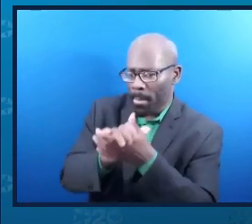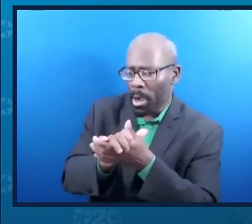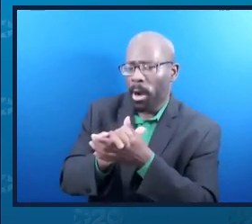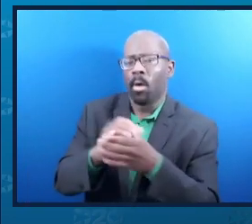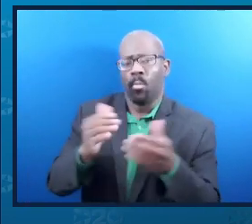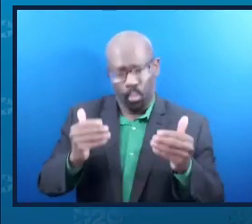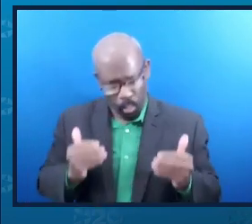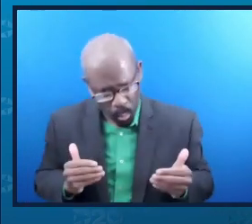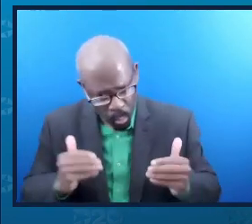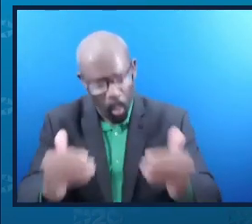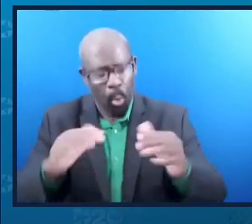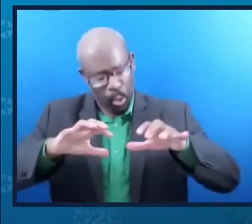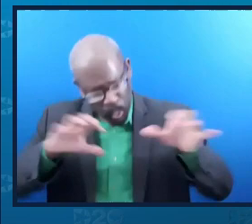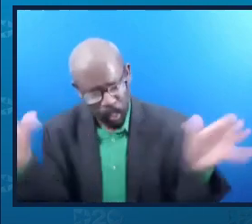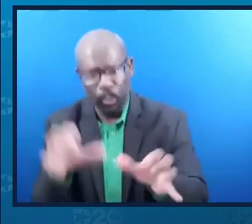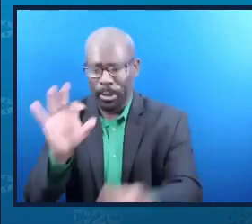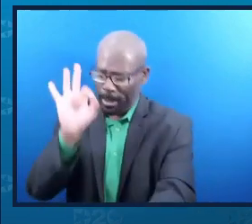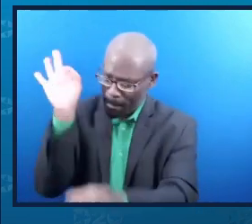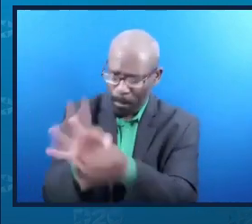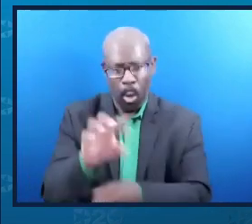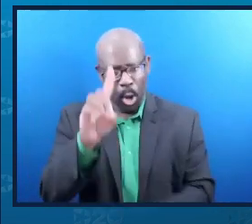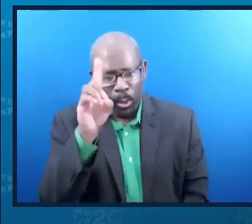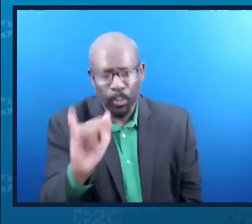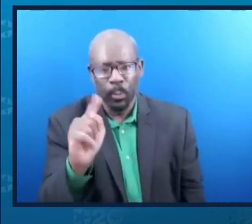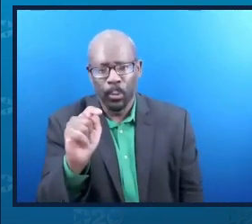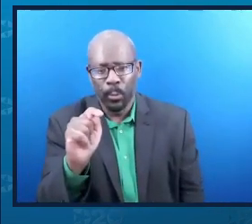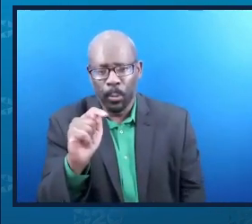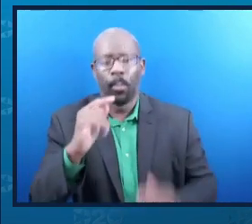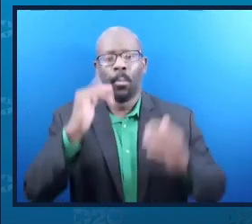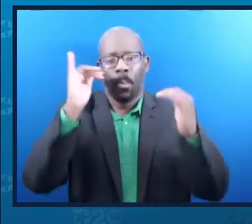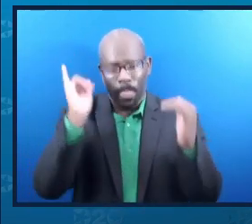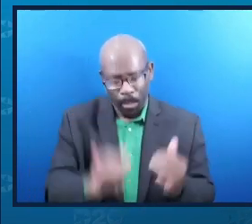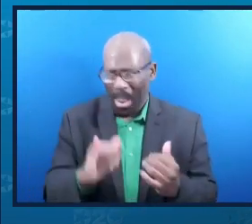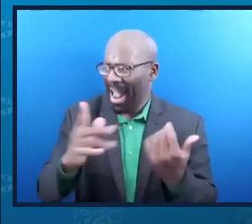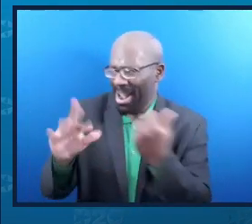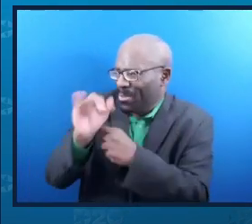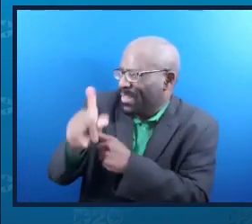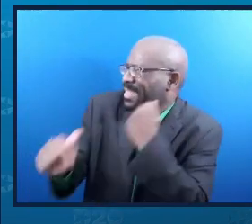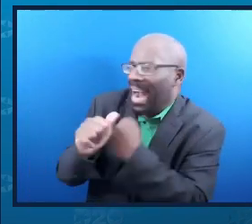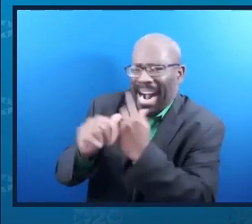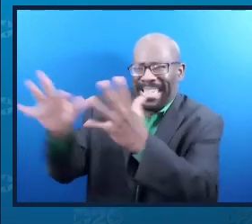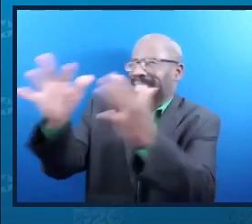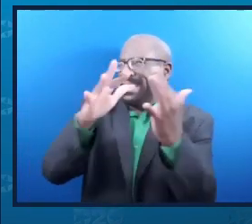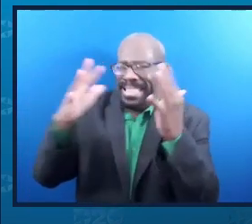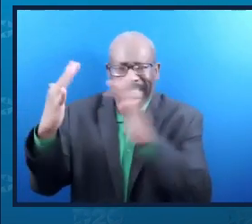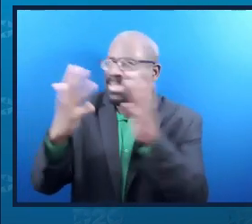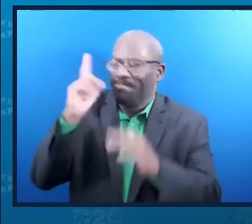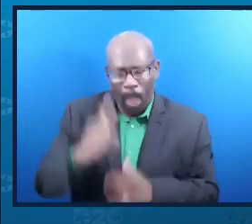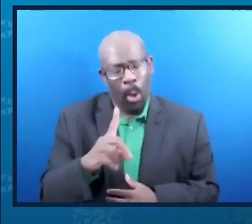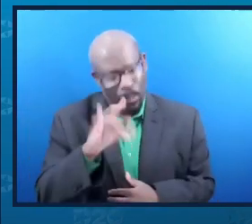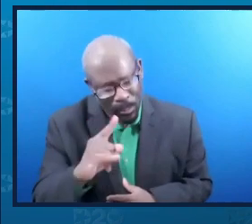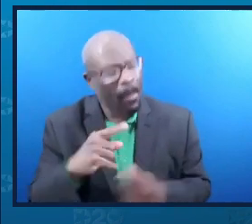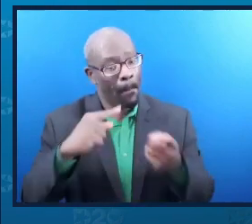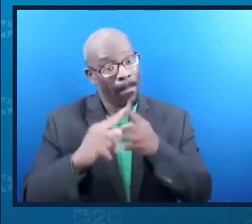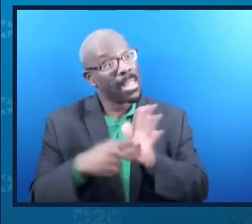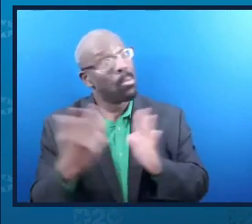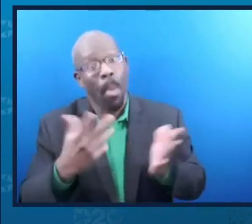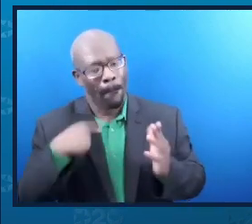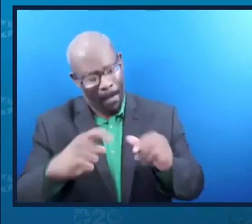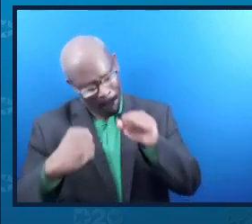NOW. OUR DEMOCRACY.